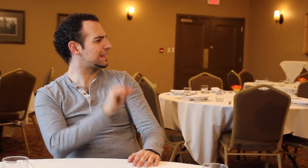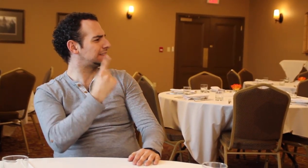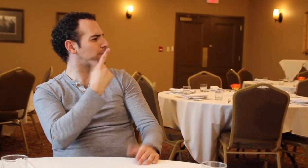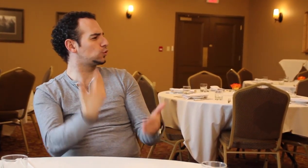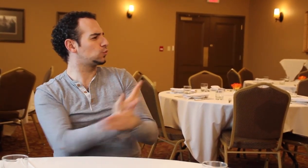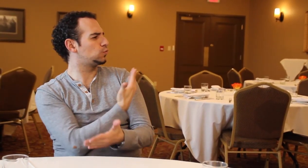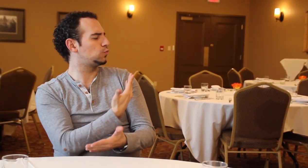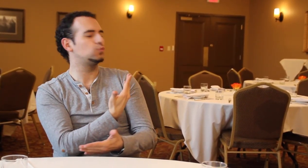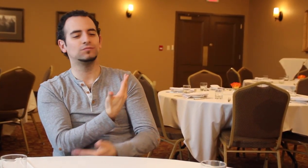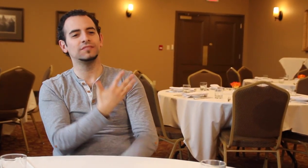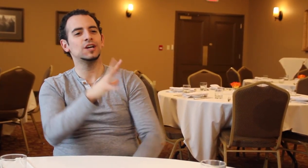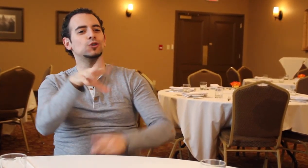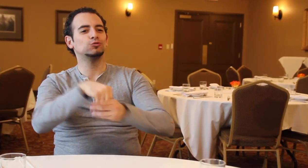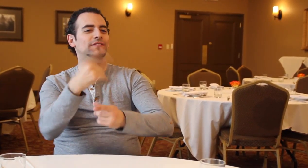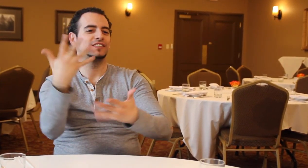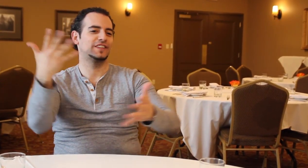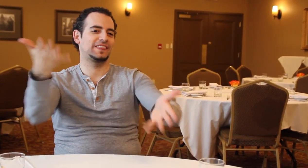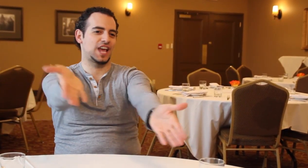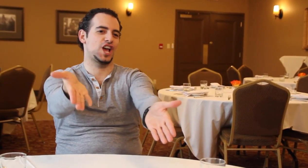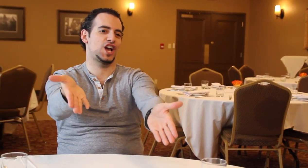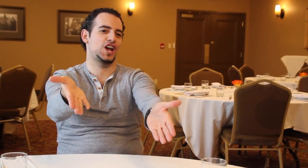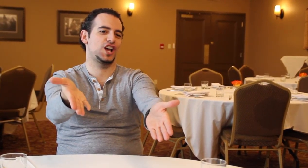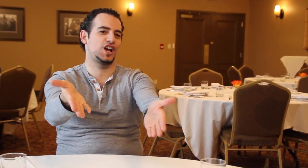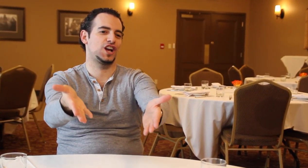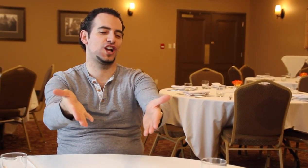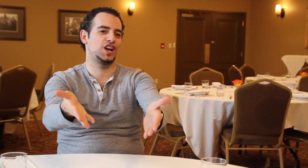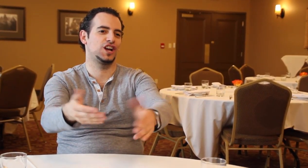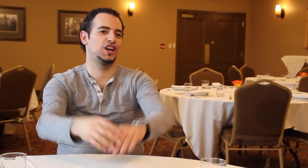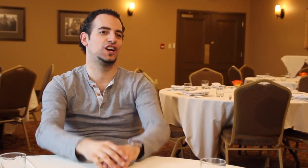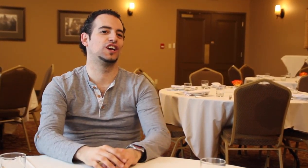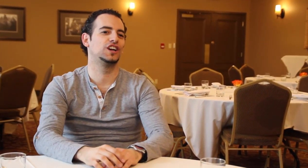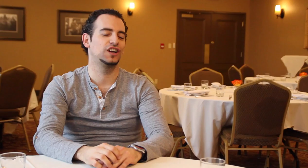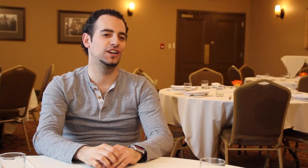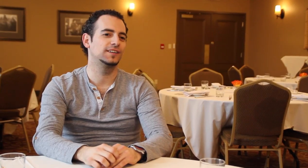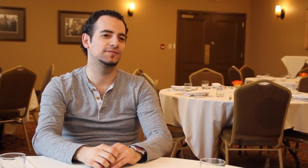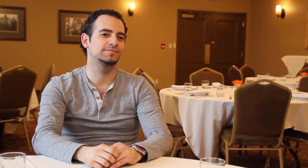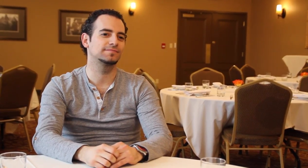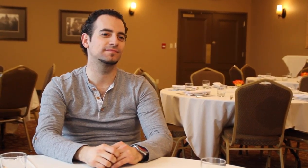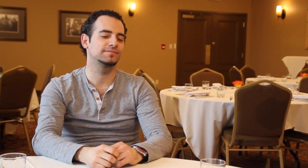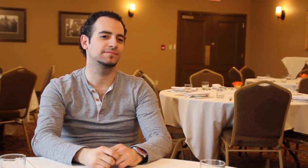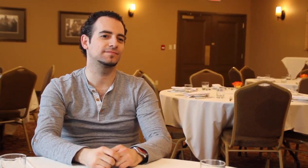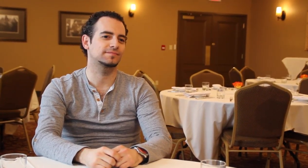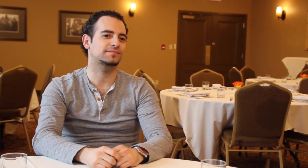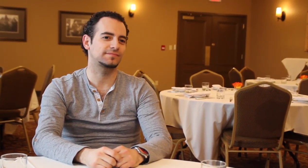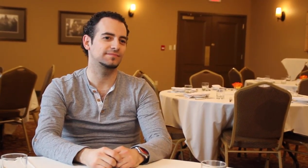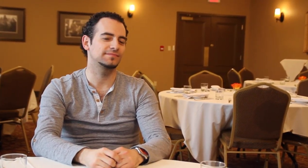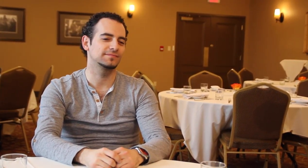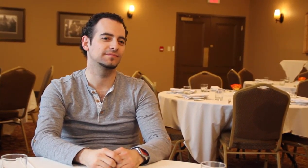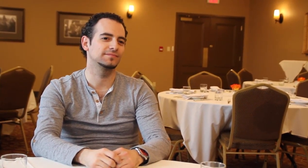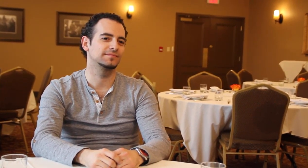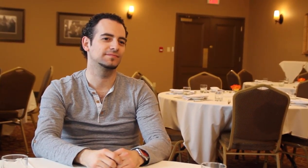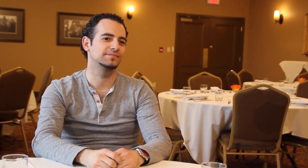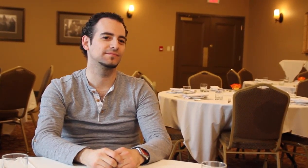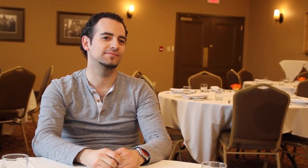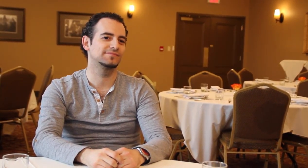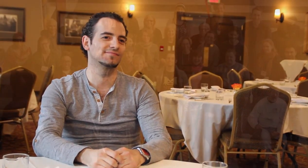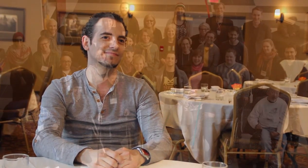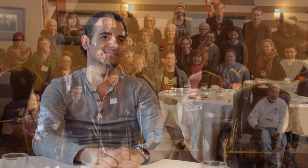because the representation is there. And that’s new for them. And that’s success.